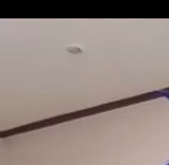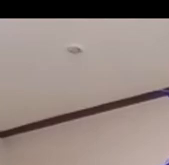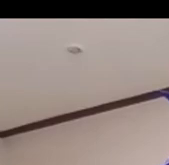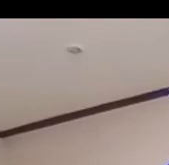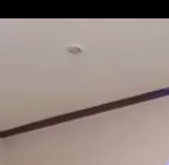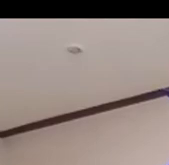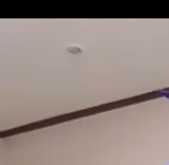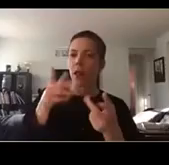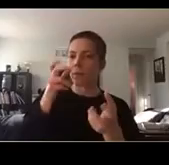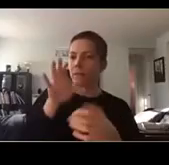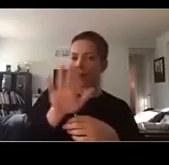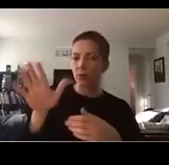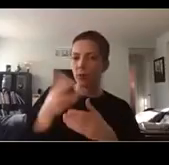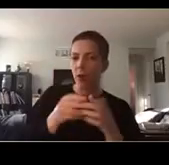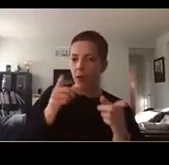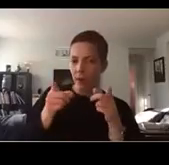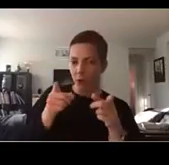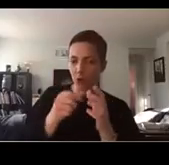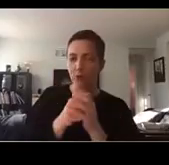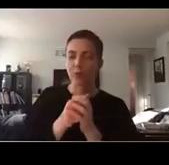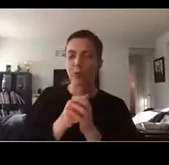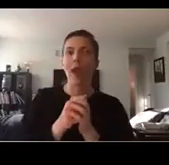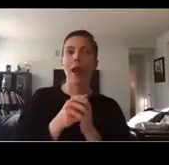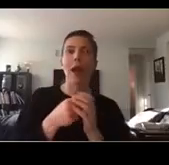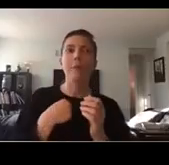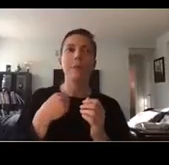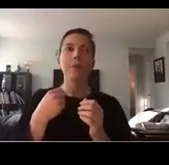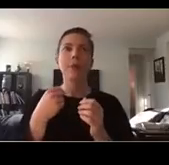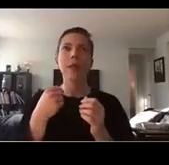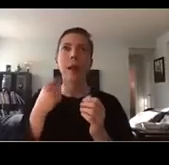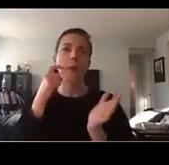Um, Amber, something that I'm thinking about while I was listening to the both of you,